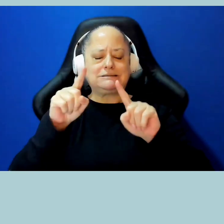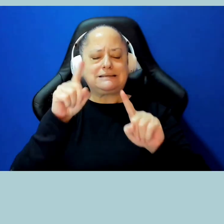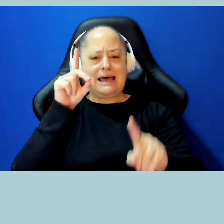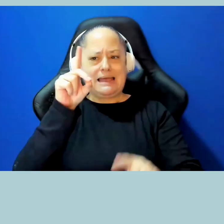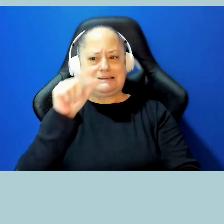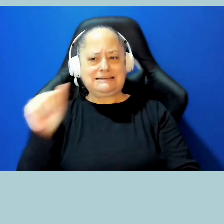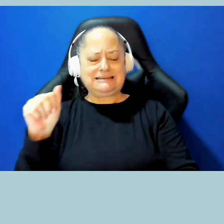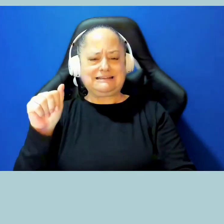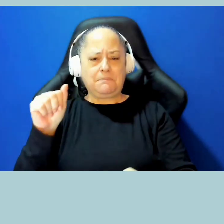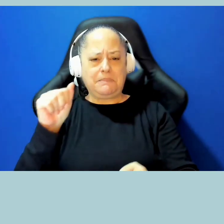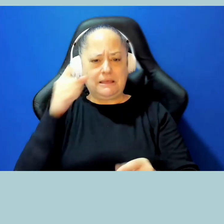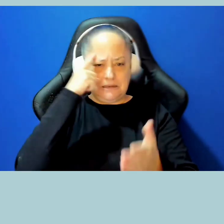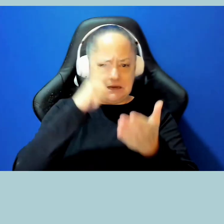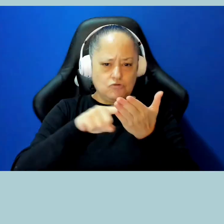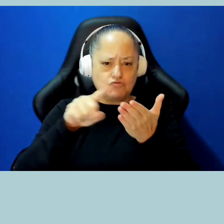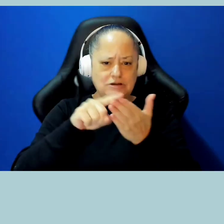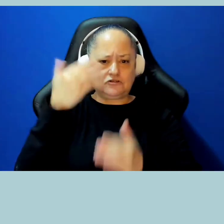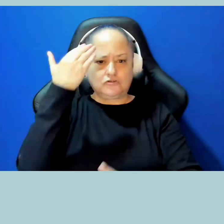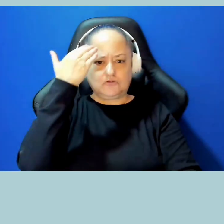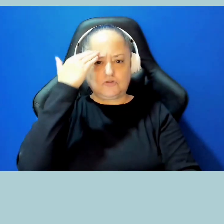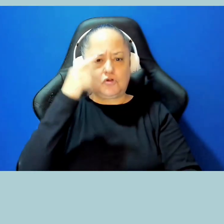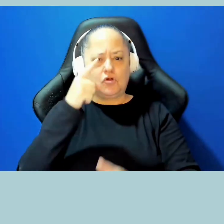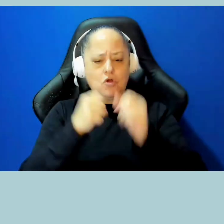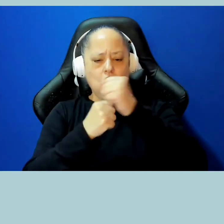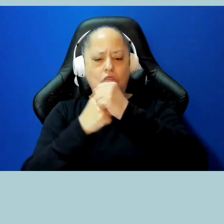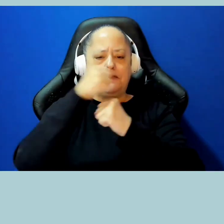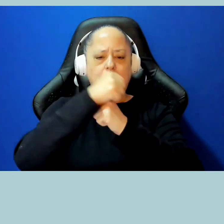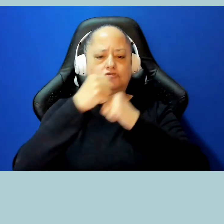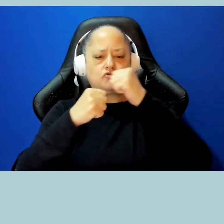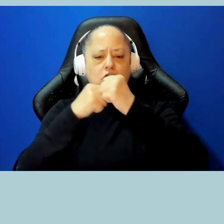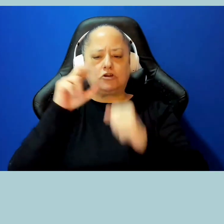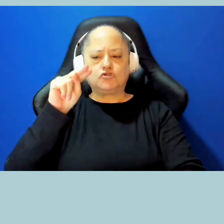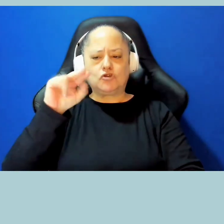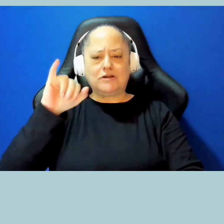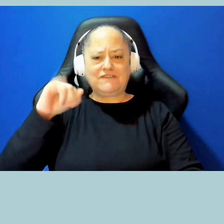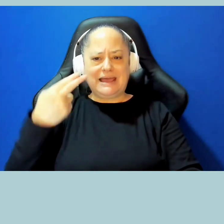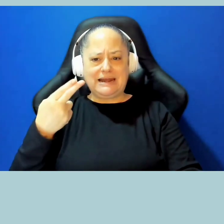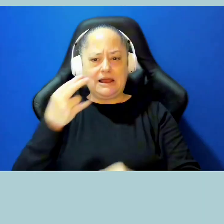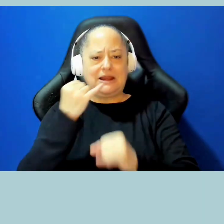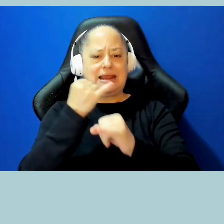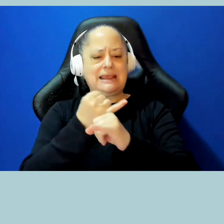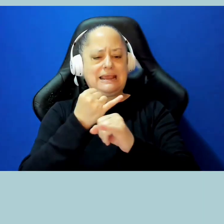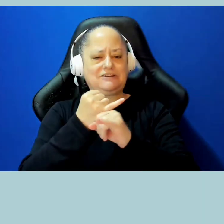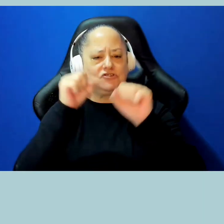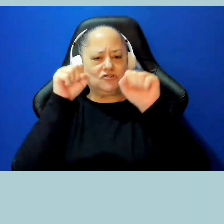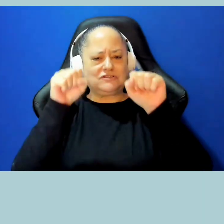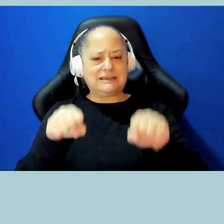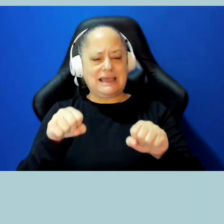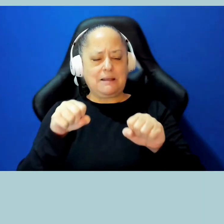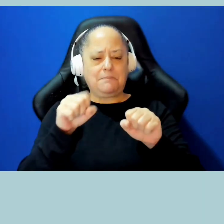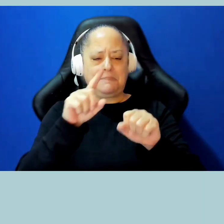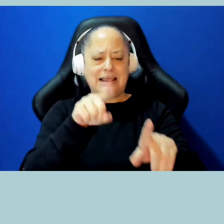I know, you know, the structure of NIH institutes can be a bit siloed or specific to organ